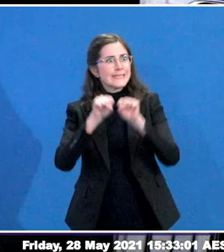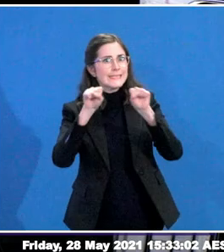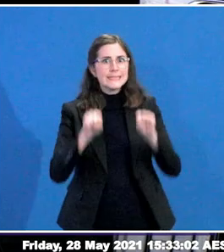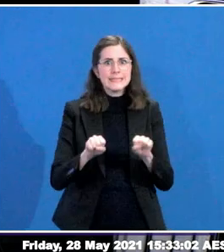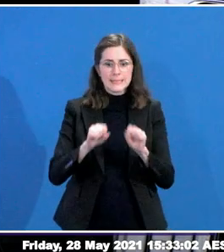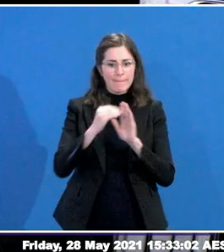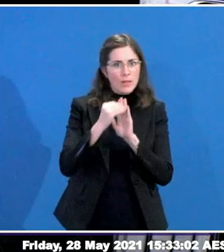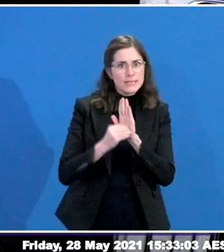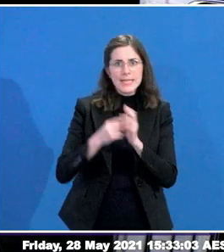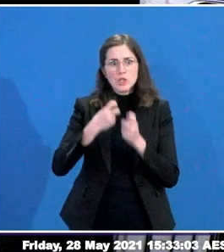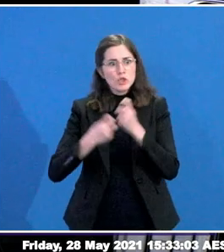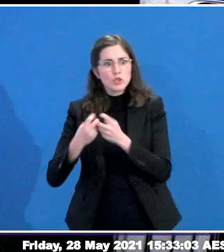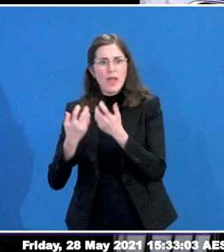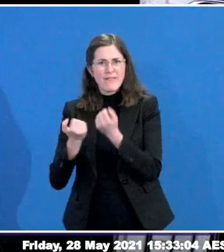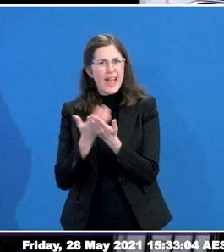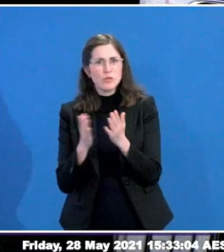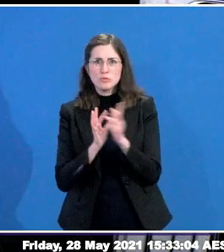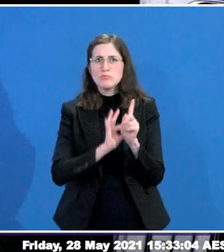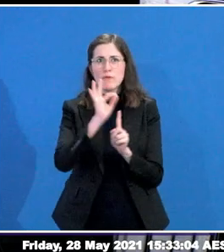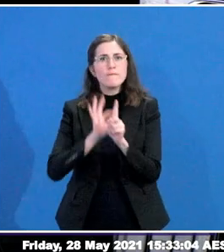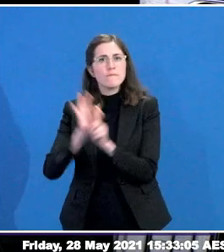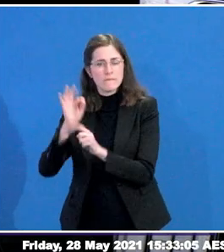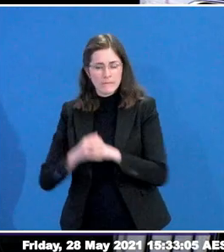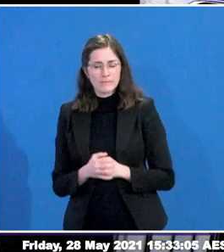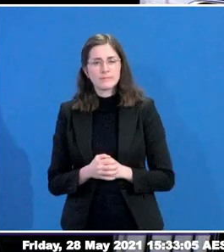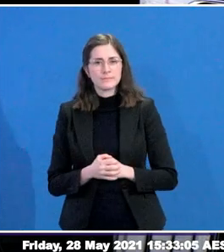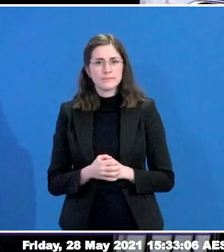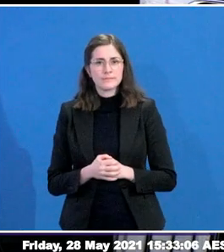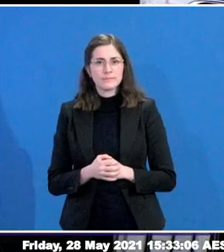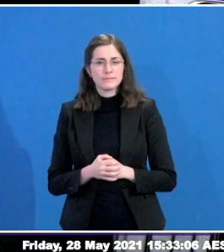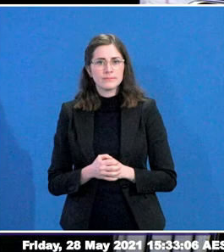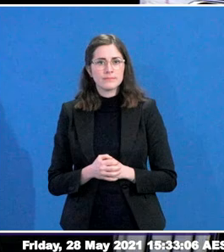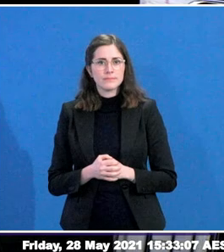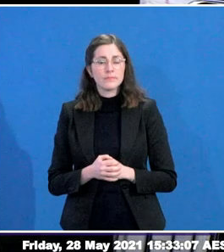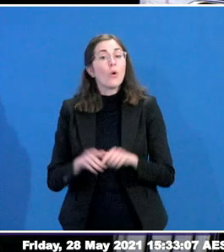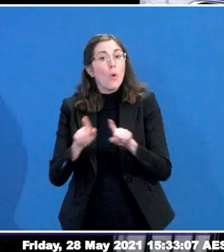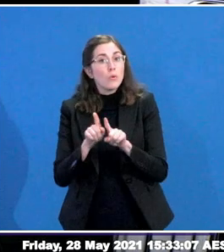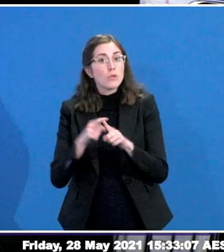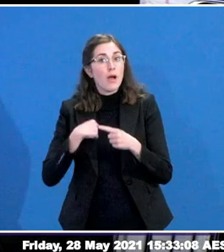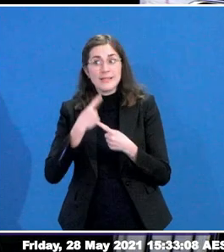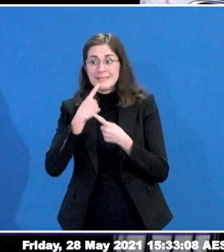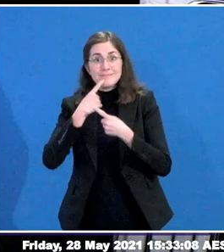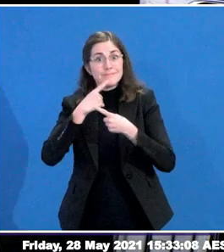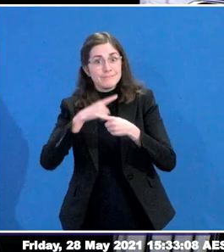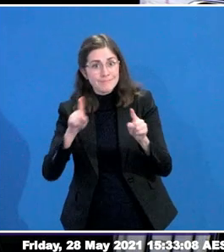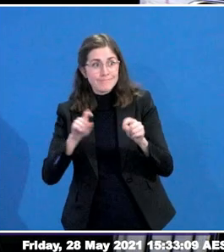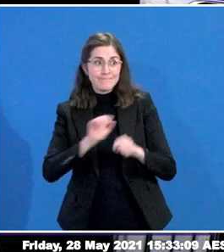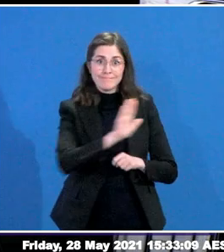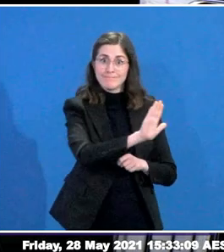Thirdly, a critical theme that has emerged from the Royal Commission's work to date is the interconnectedness of the experiences of people with